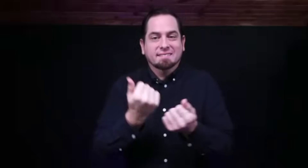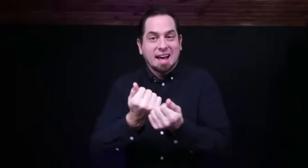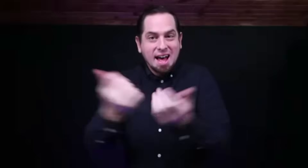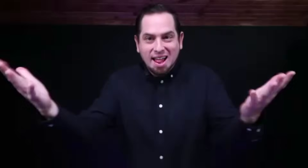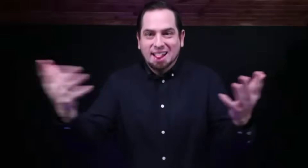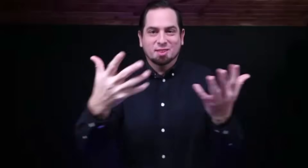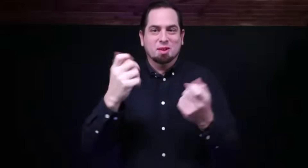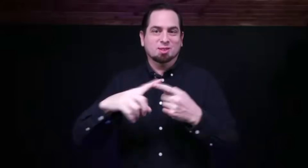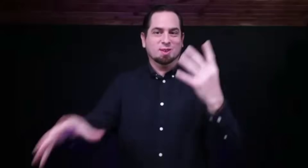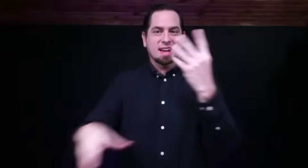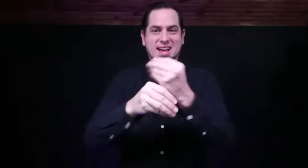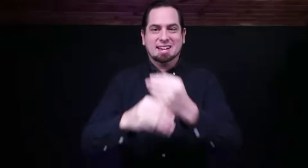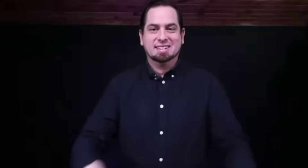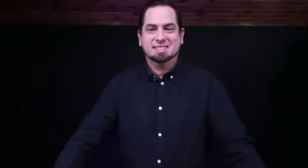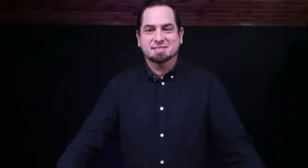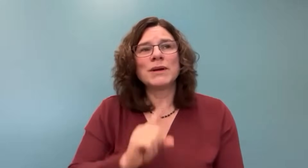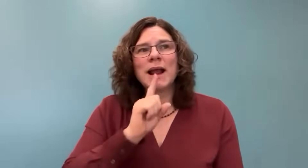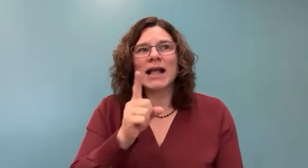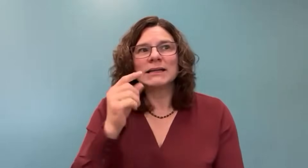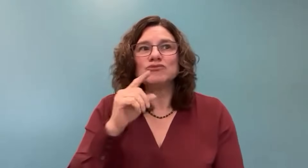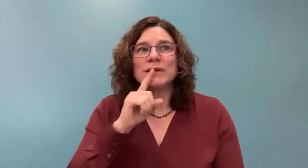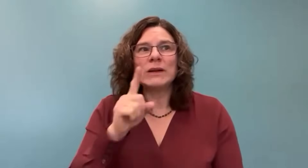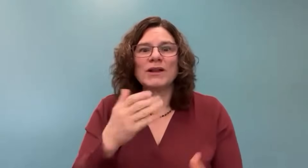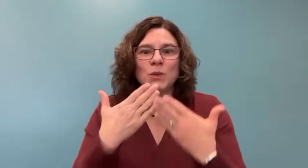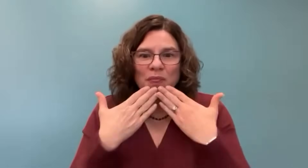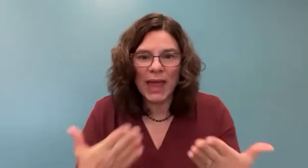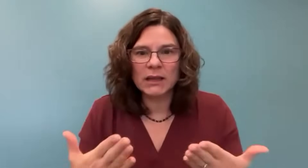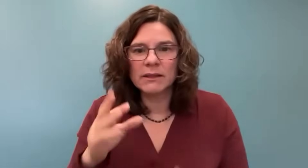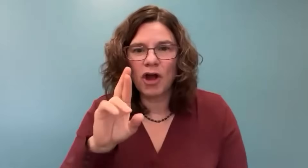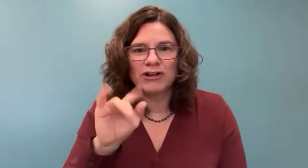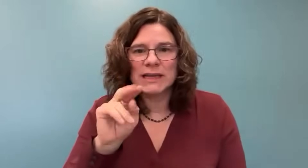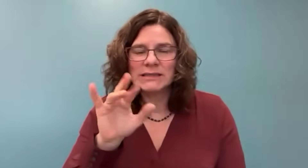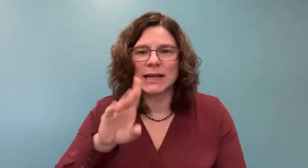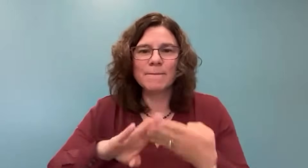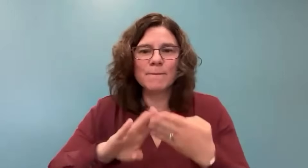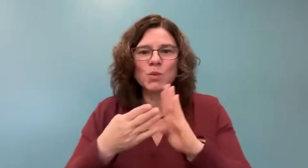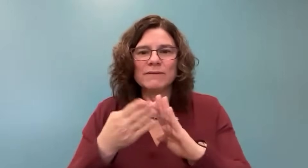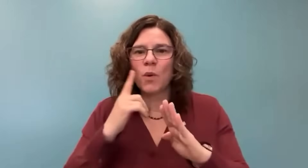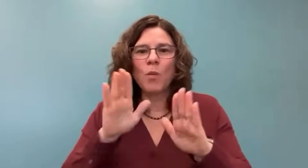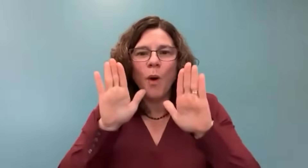Do you have anything you’d like to add? I really want to thank the RIT/NTID community for